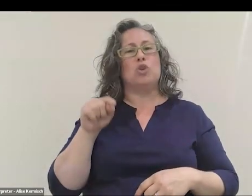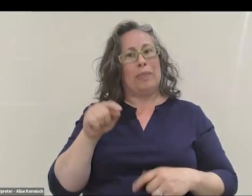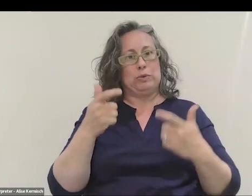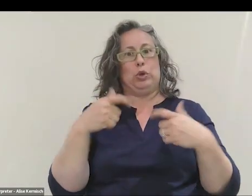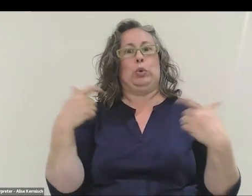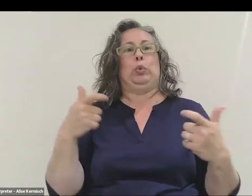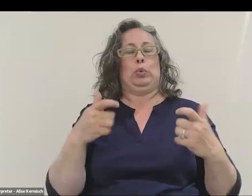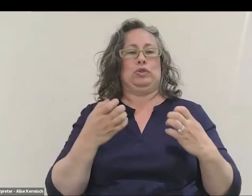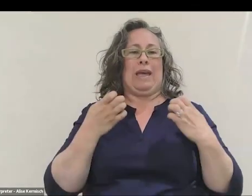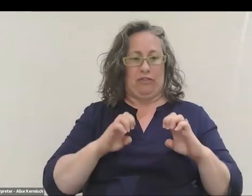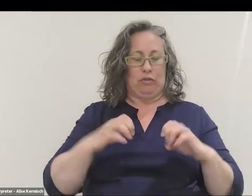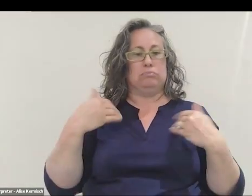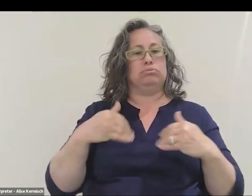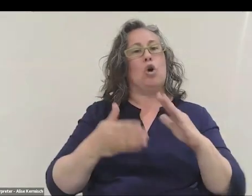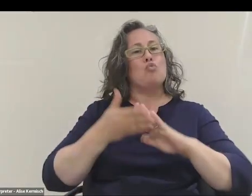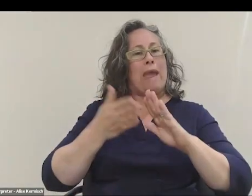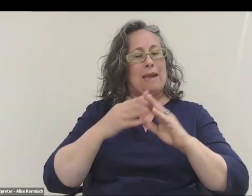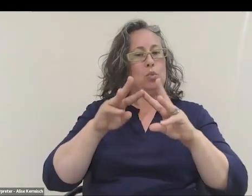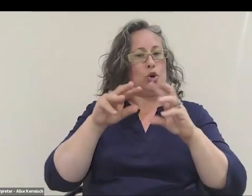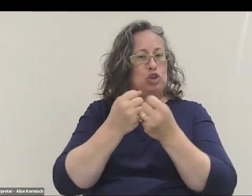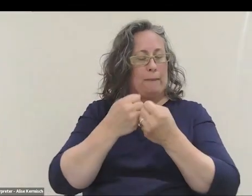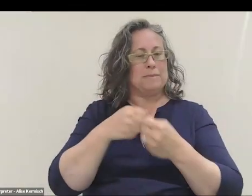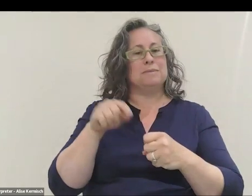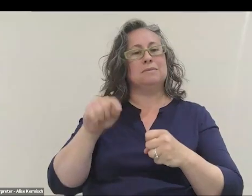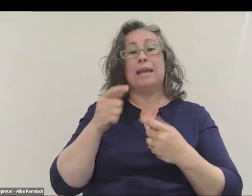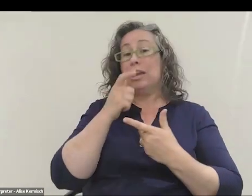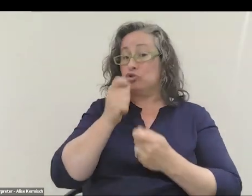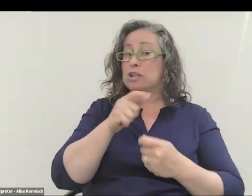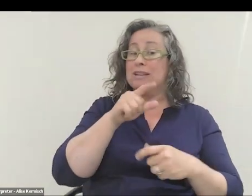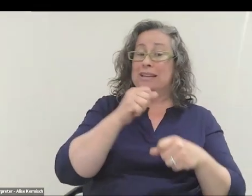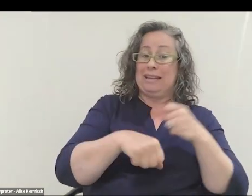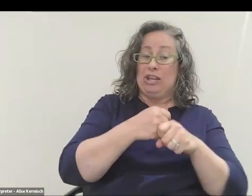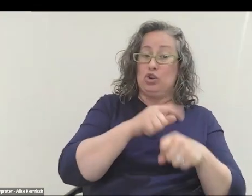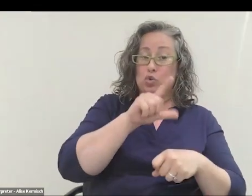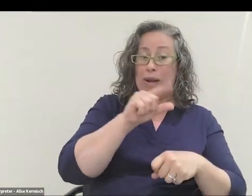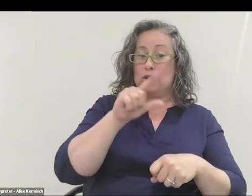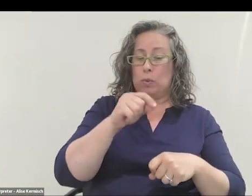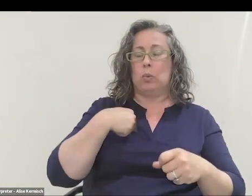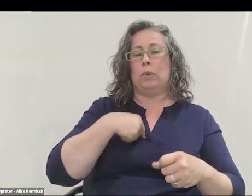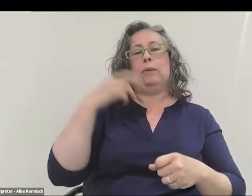We ran all these workshops, and it was interesting because in 2020, we realized if we wanted to grow,